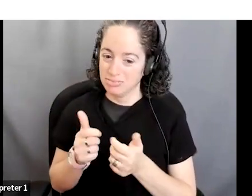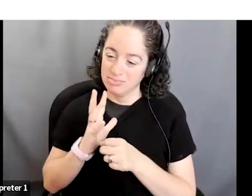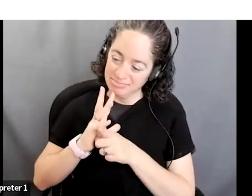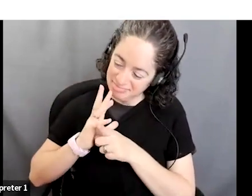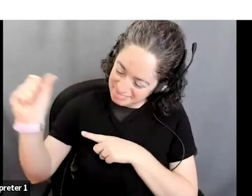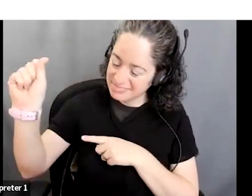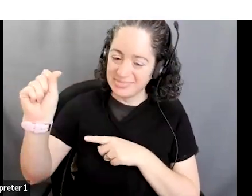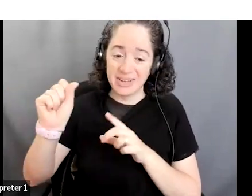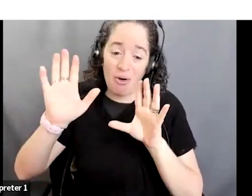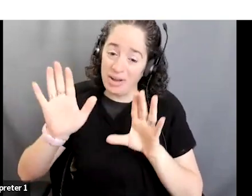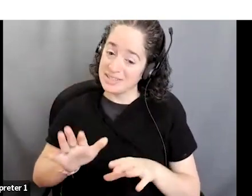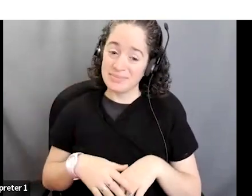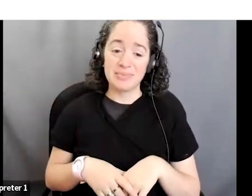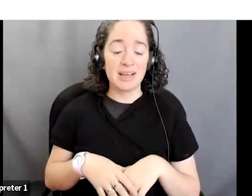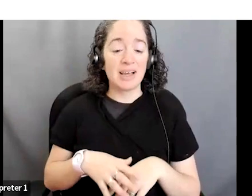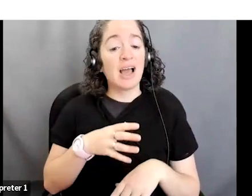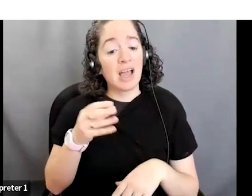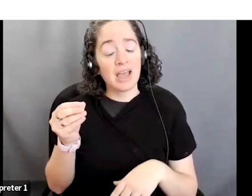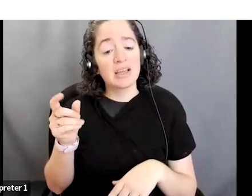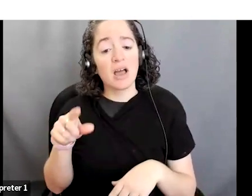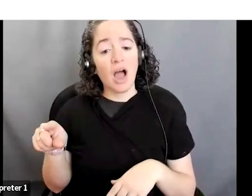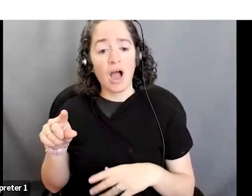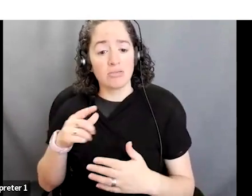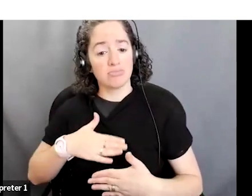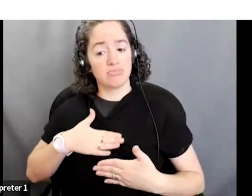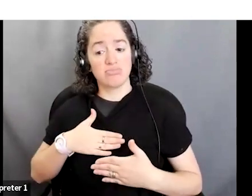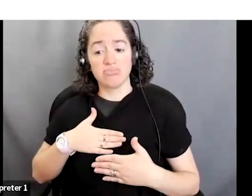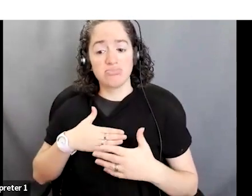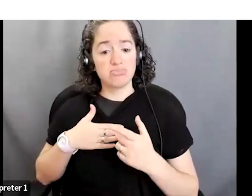They also did a great job not overriding my theme settings.